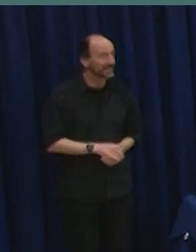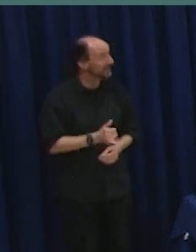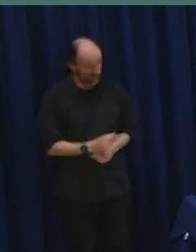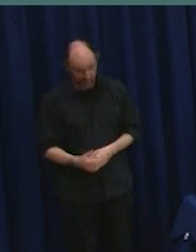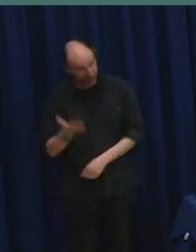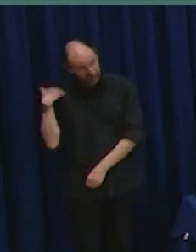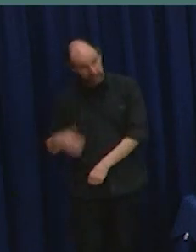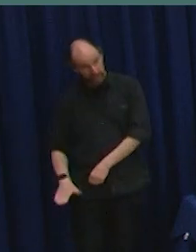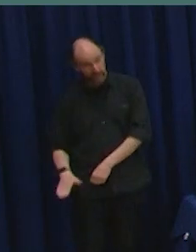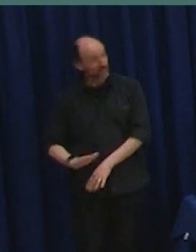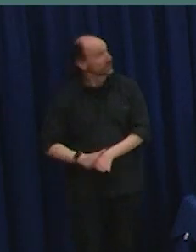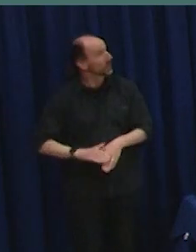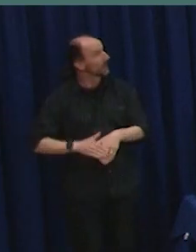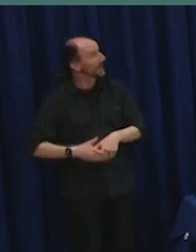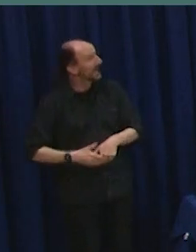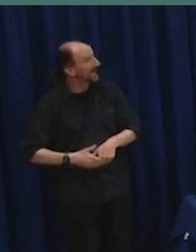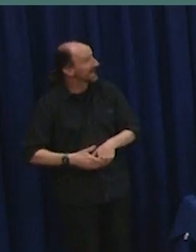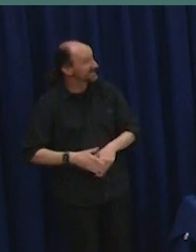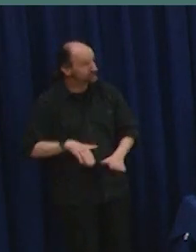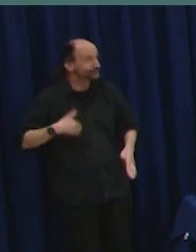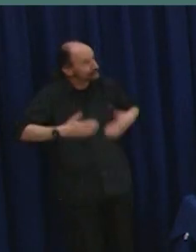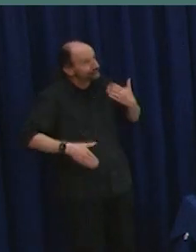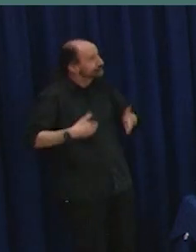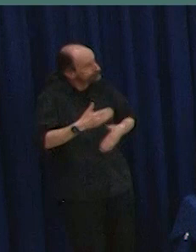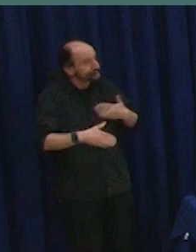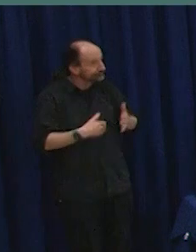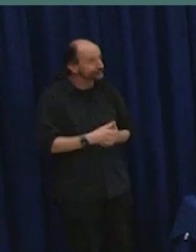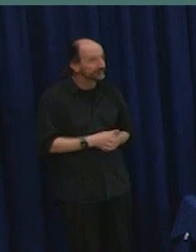take the history, it was there, okay this as a child, was pretty active from around as a